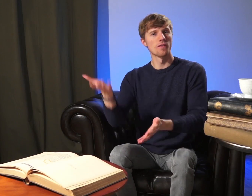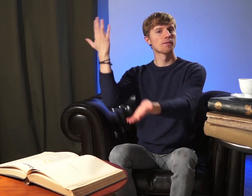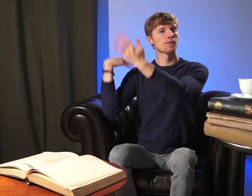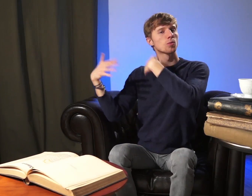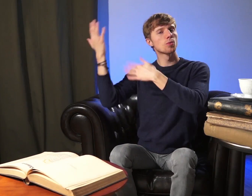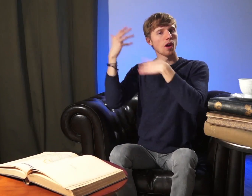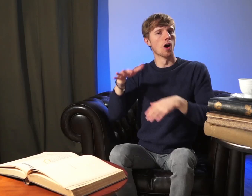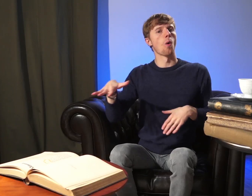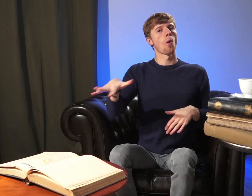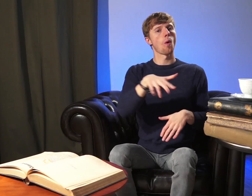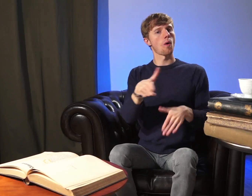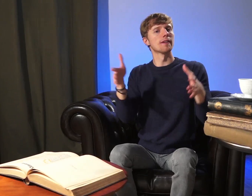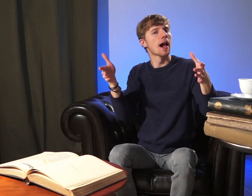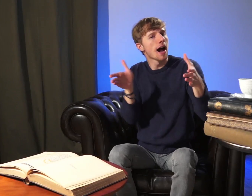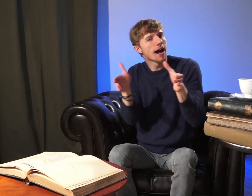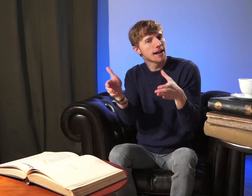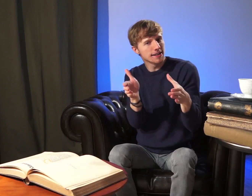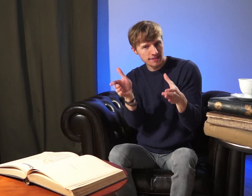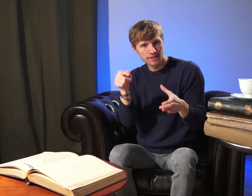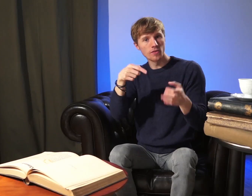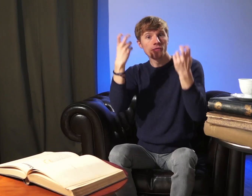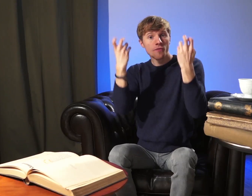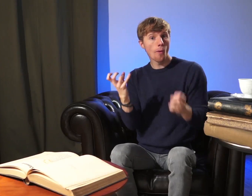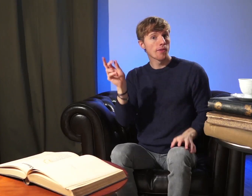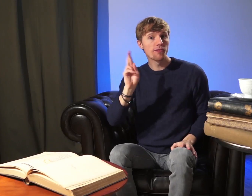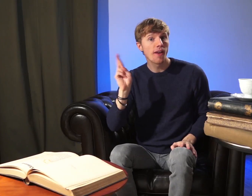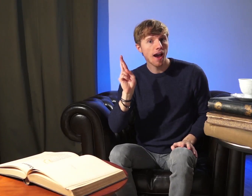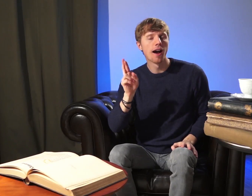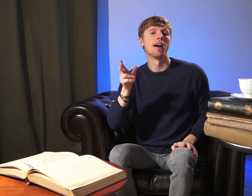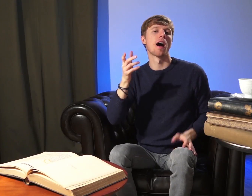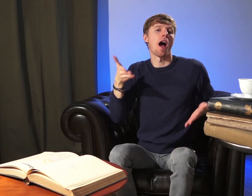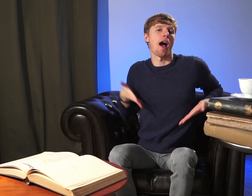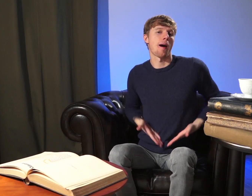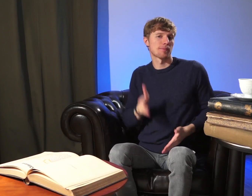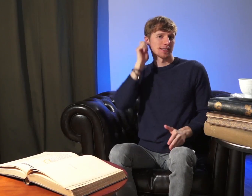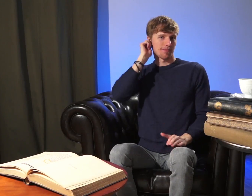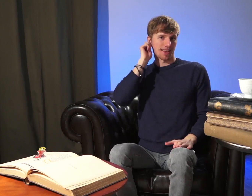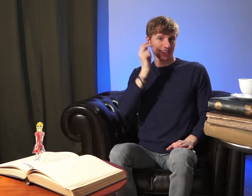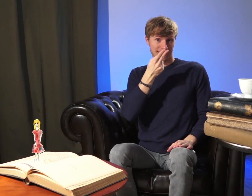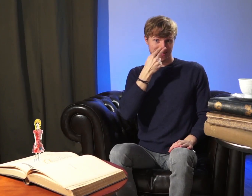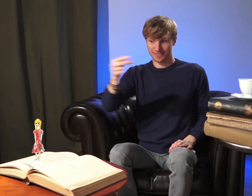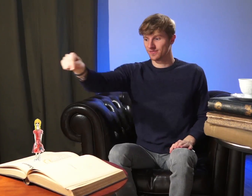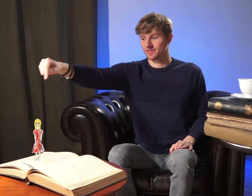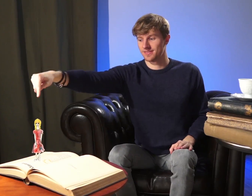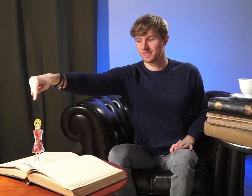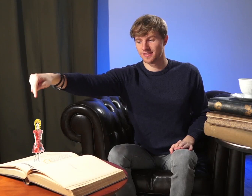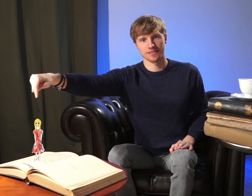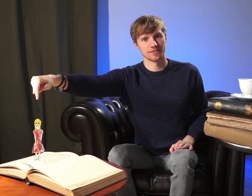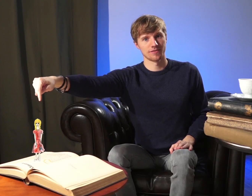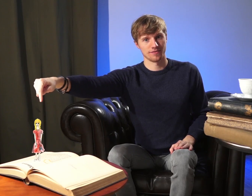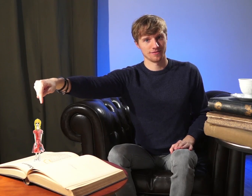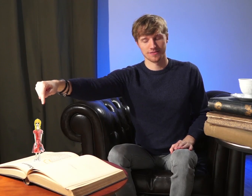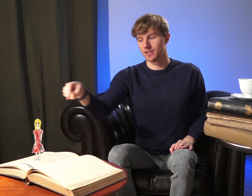Once upon a time, there was a poor little girl.